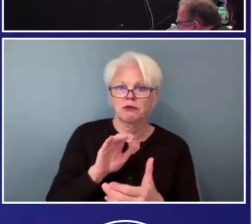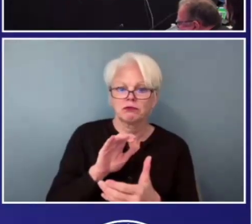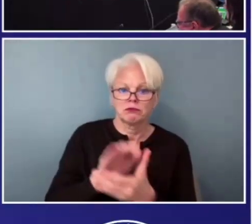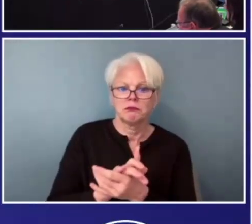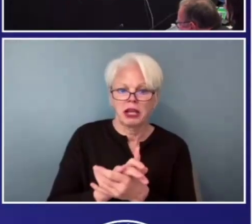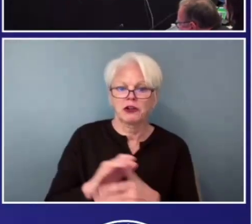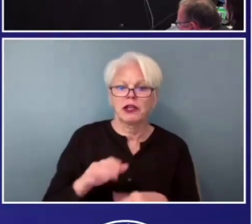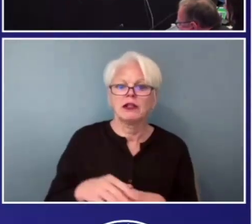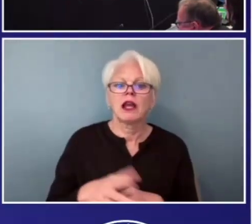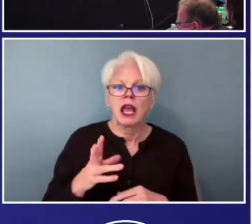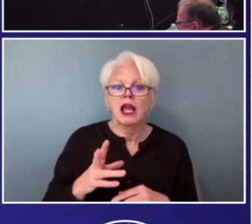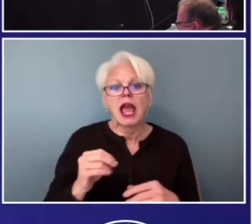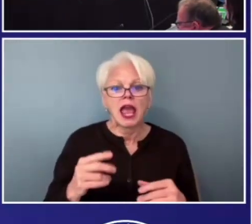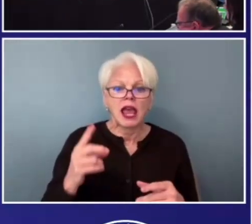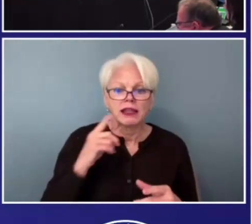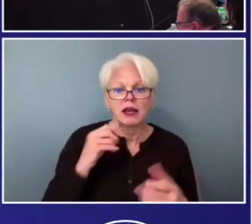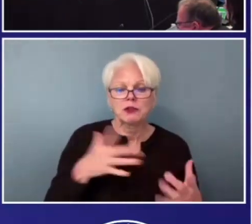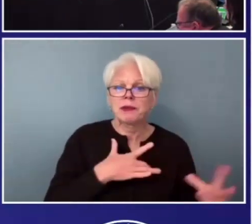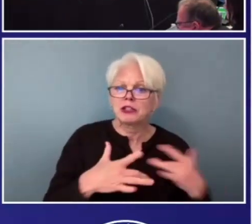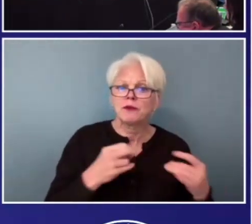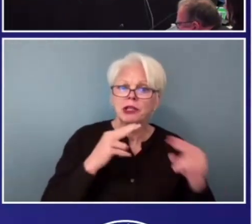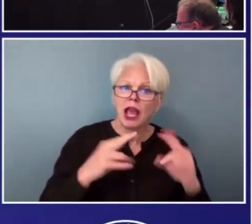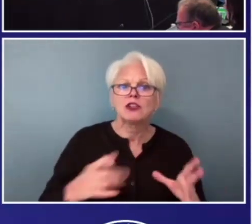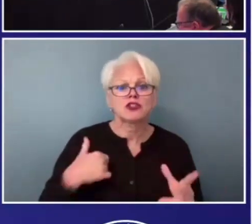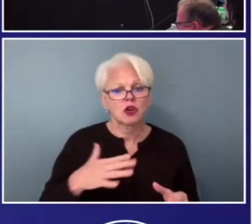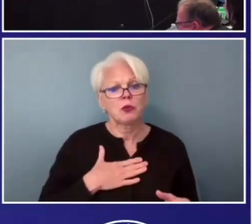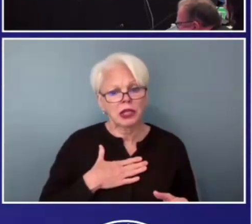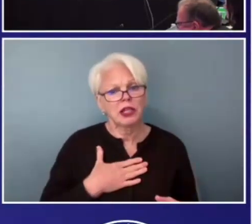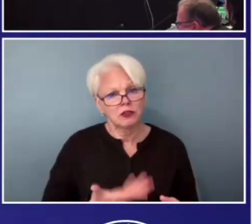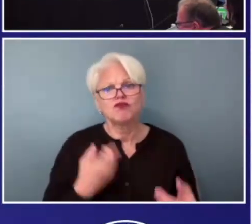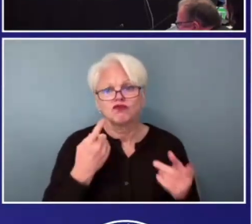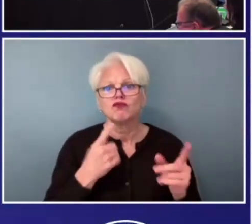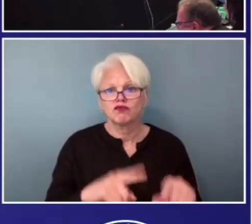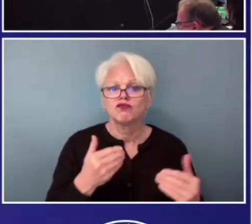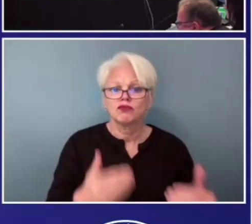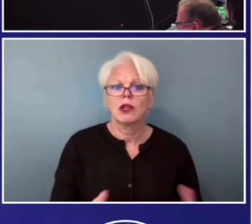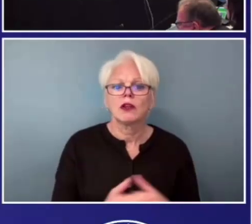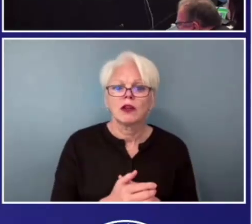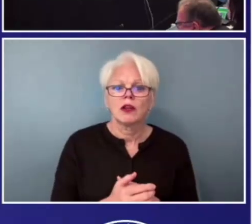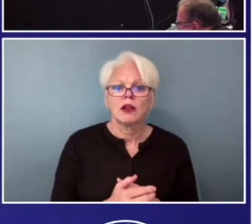The institution's ability to set lower loan limits for certain programs was preserved by not defining the program of study at a